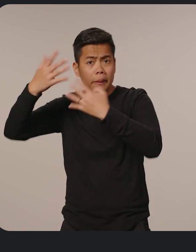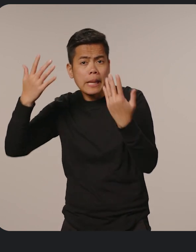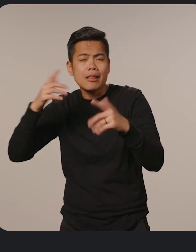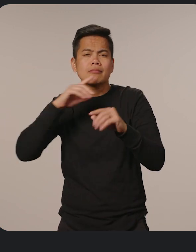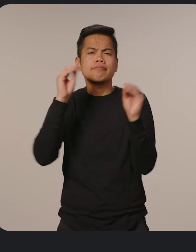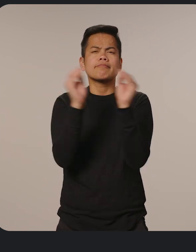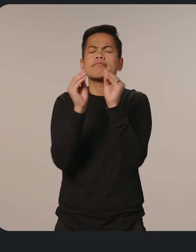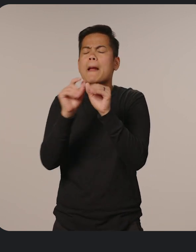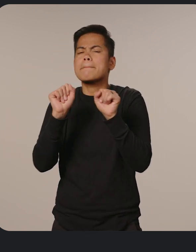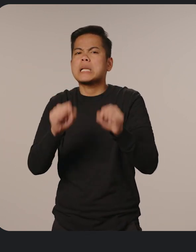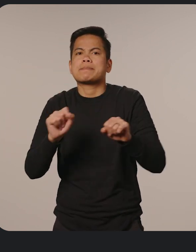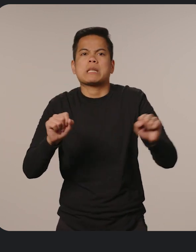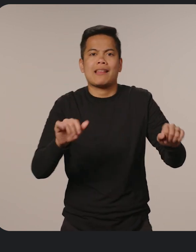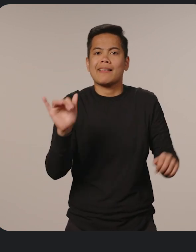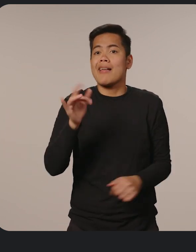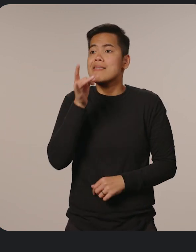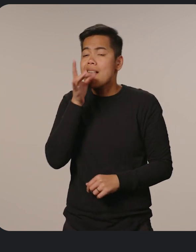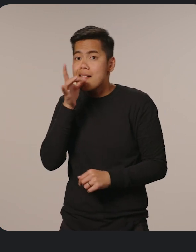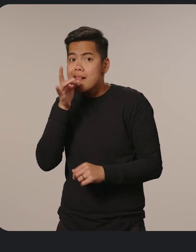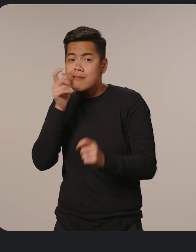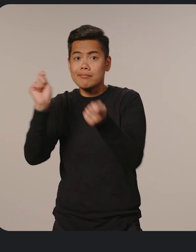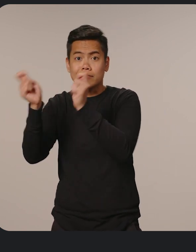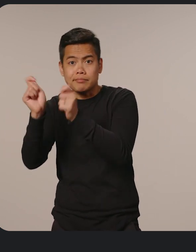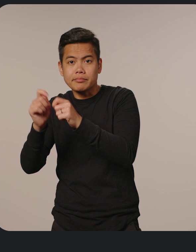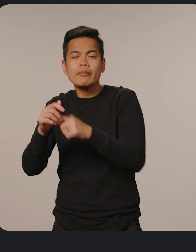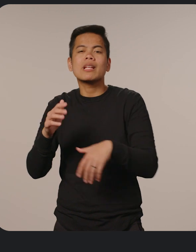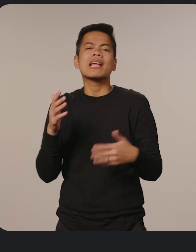we are excited to announce an experimental tool using